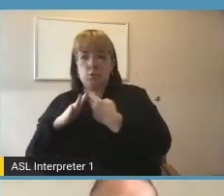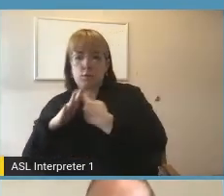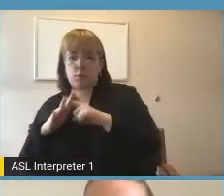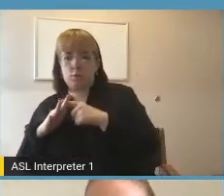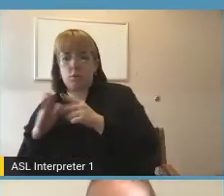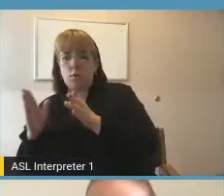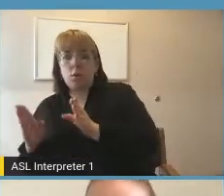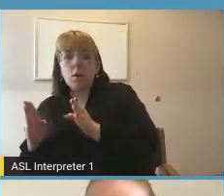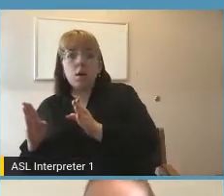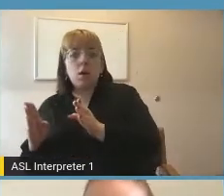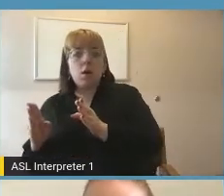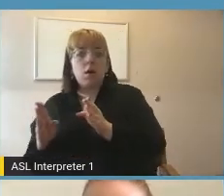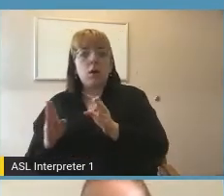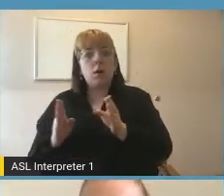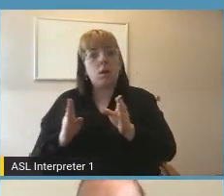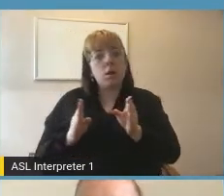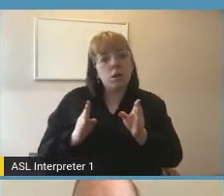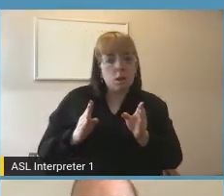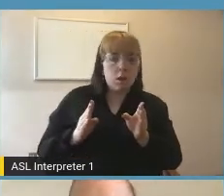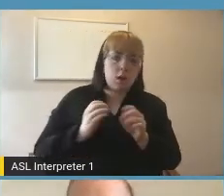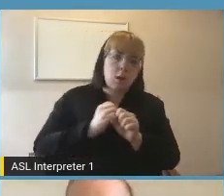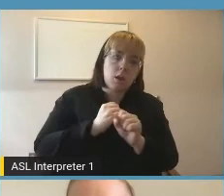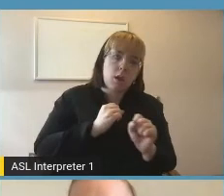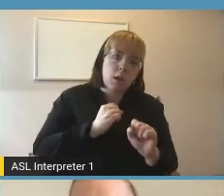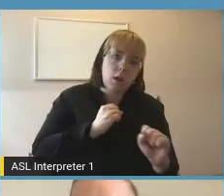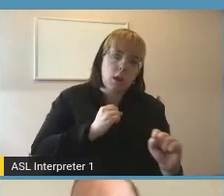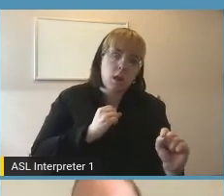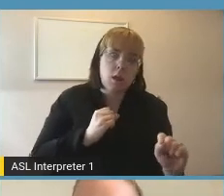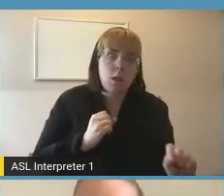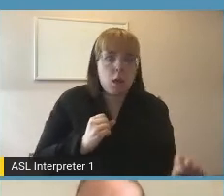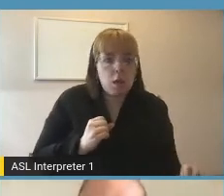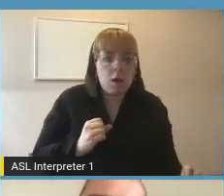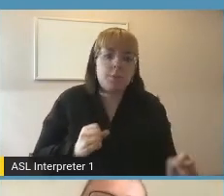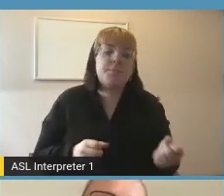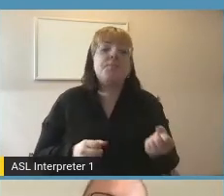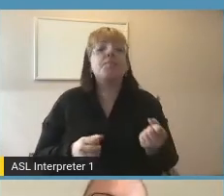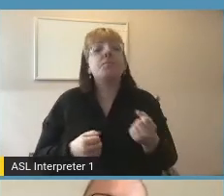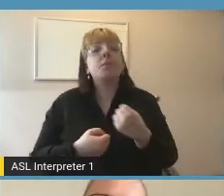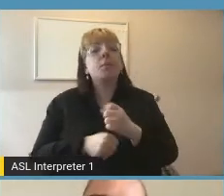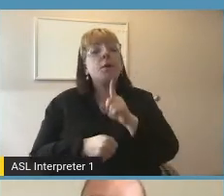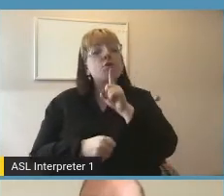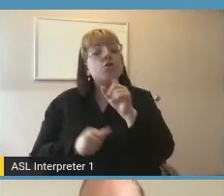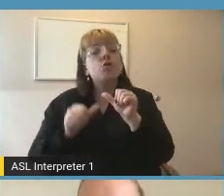just dragging on. So kind of making sure that it has a consistent pacing, a consistent sense